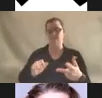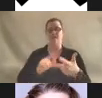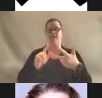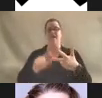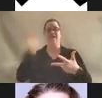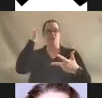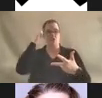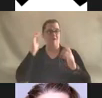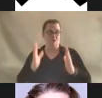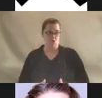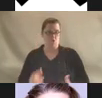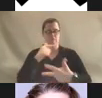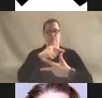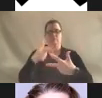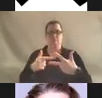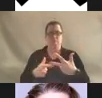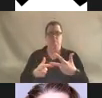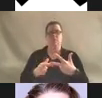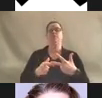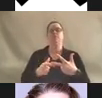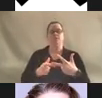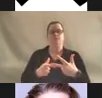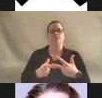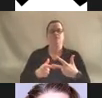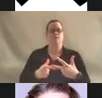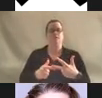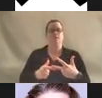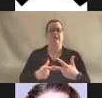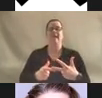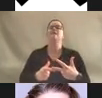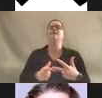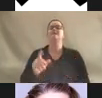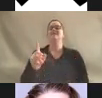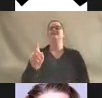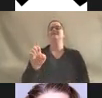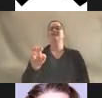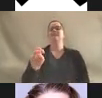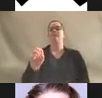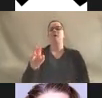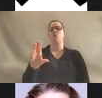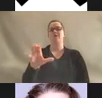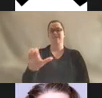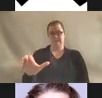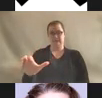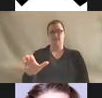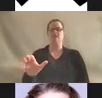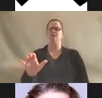And the way our democracy is formed, most bills don't survive.